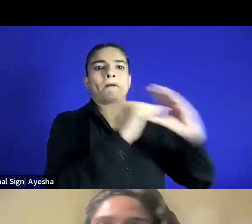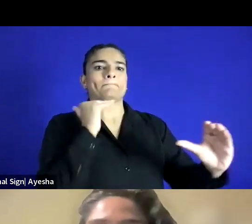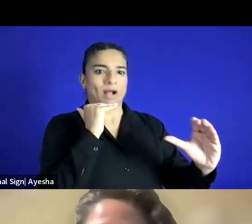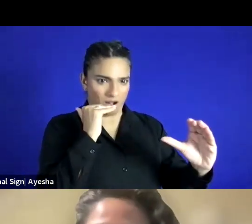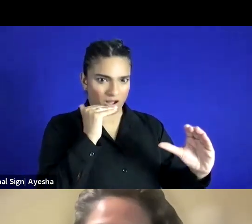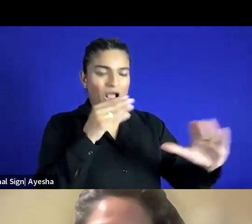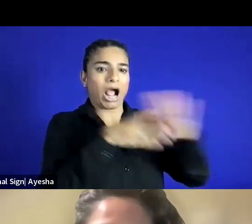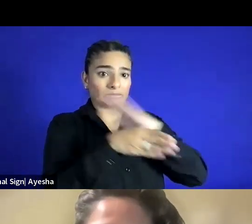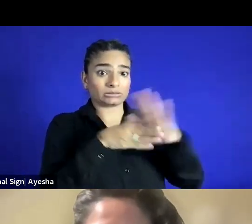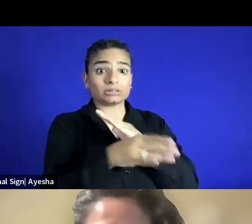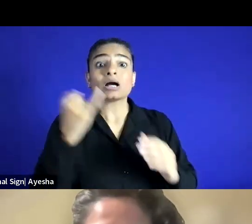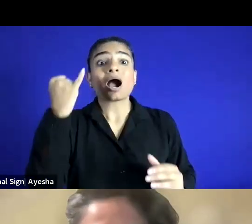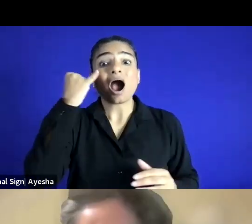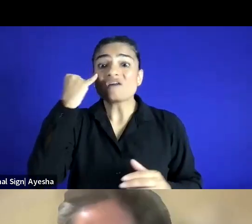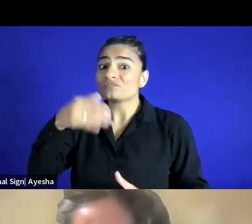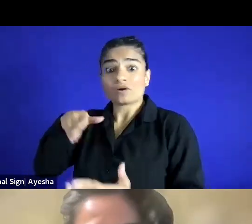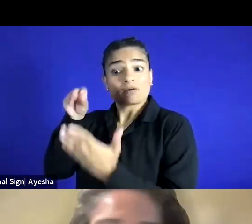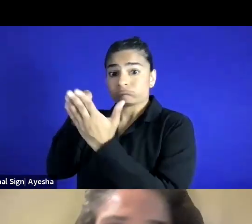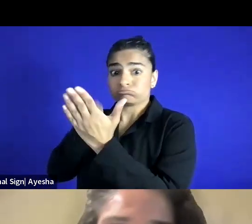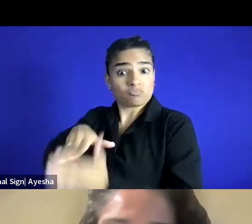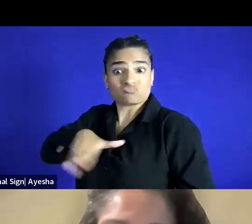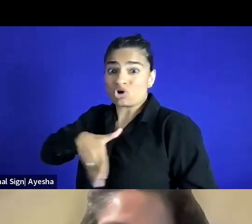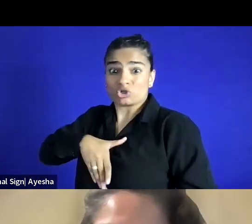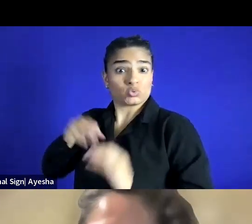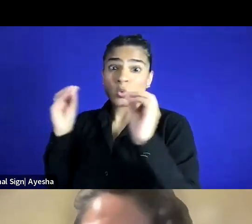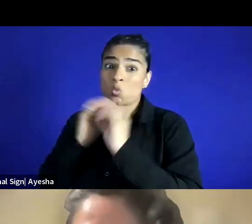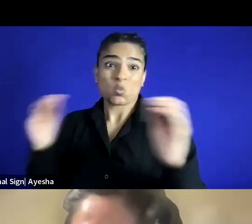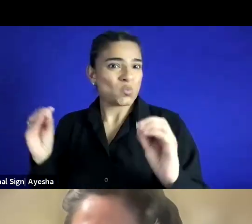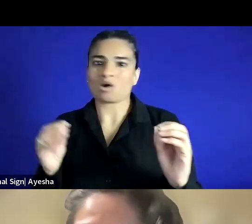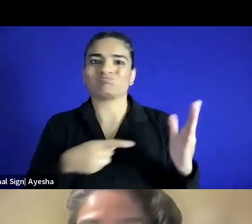So, give it a give it a minute or so. Okay.